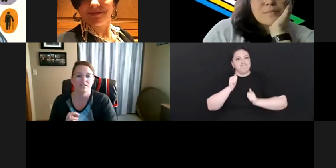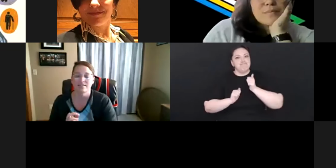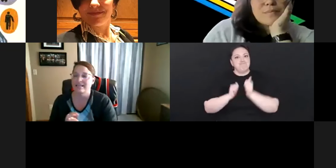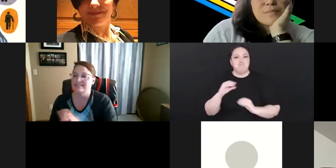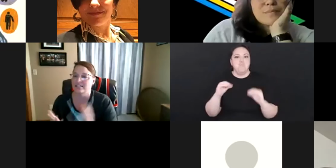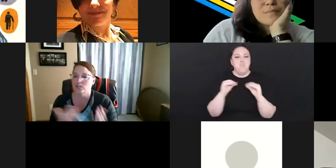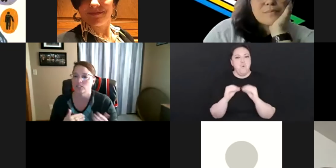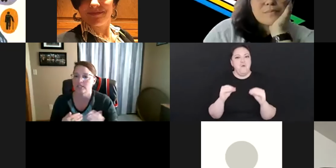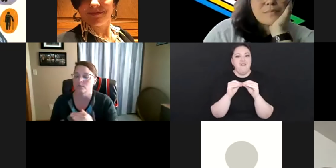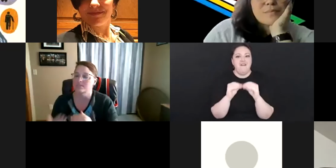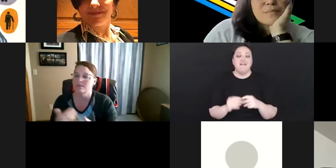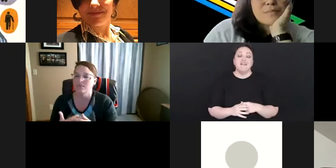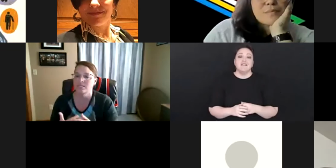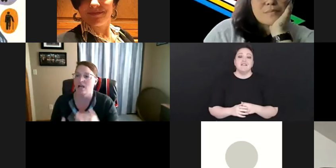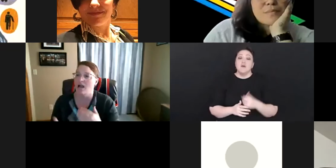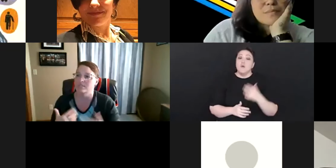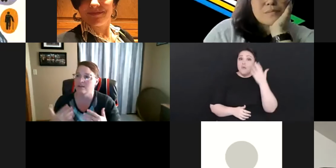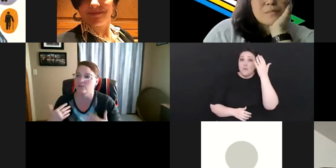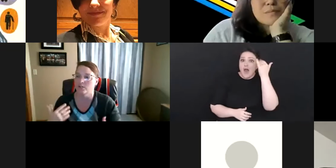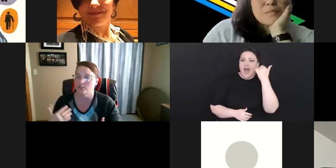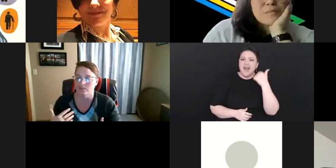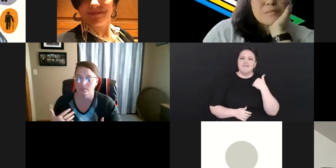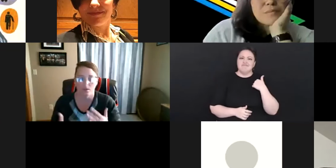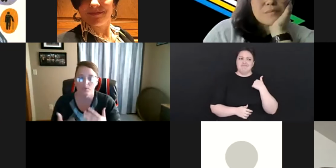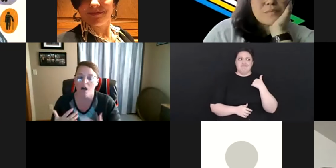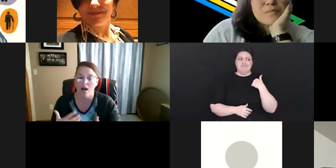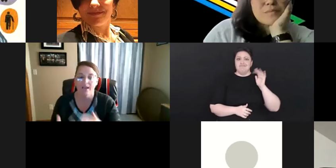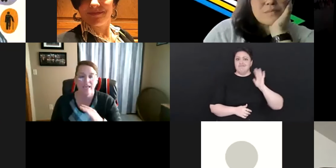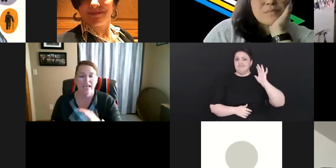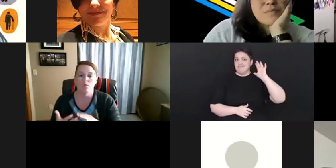because, like I said earlier, it was something that I was never lear, uh, taught and when